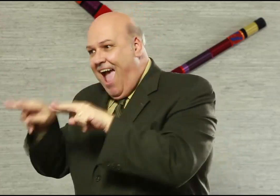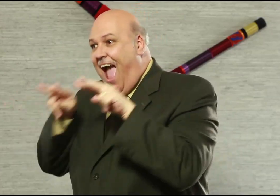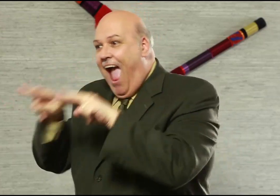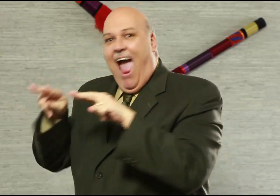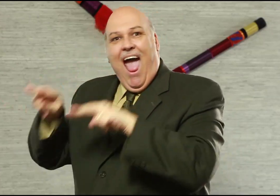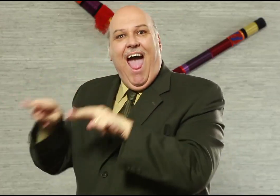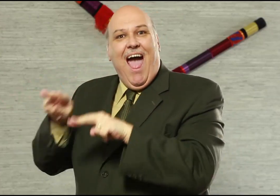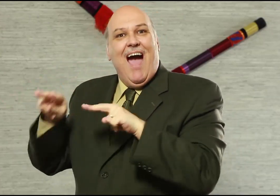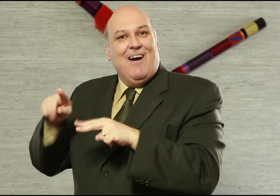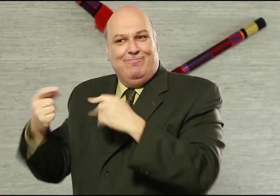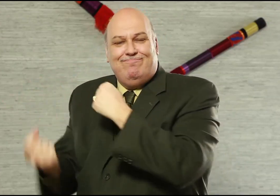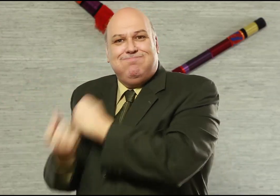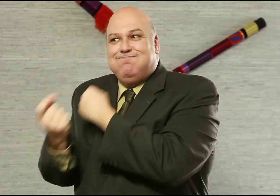Subscribe” on right side of H3world.tv website to